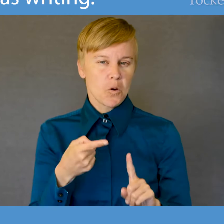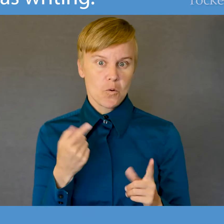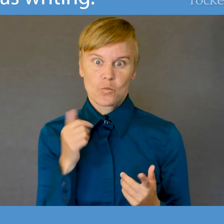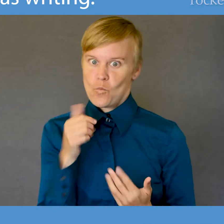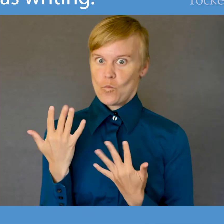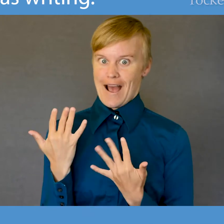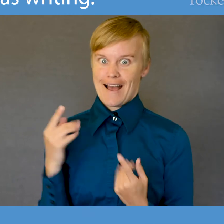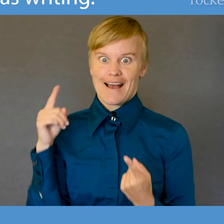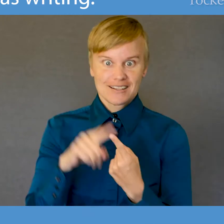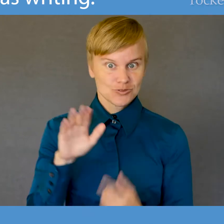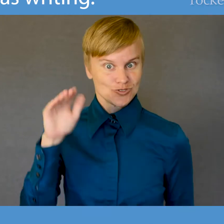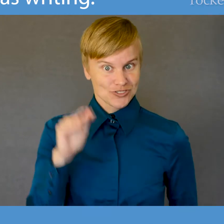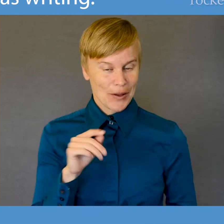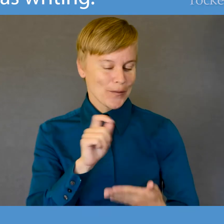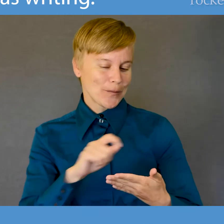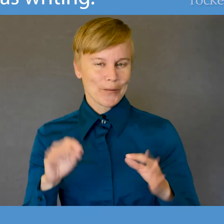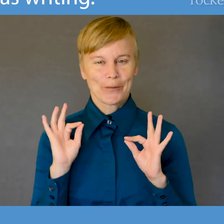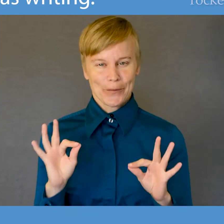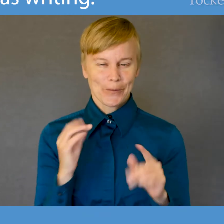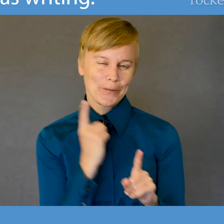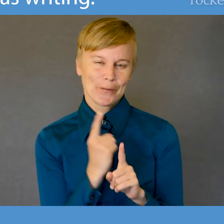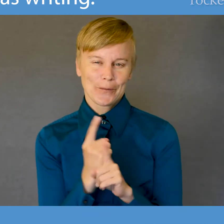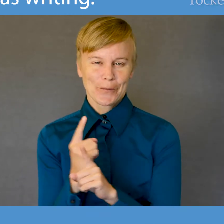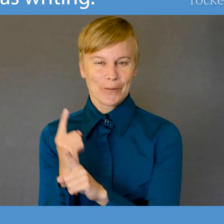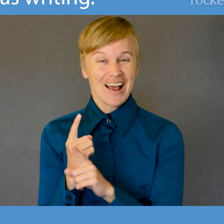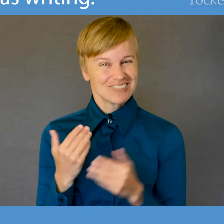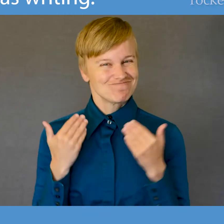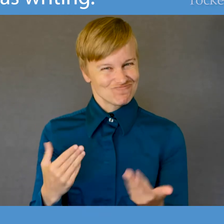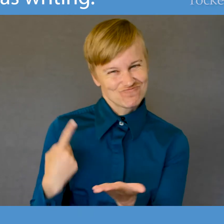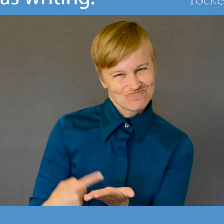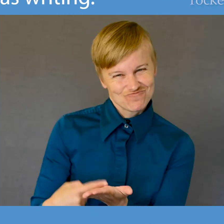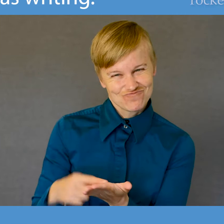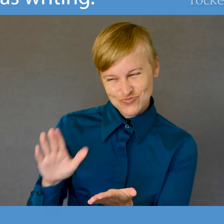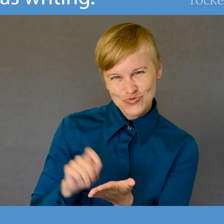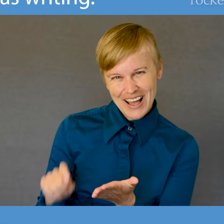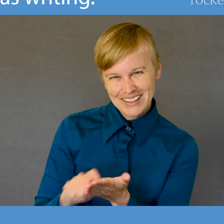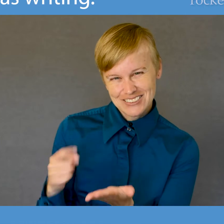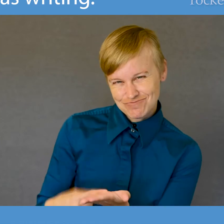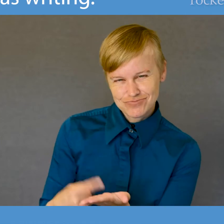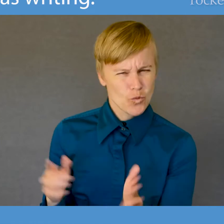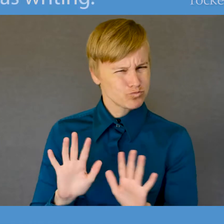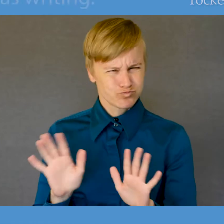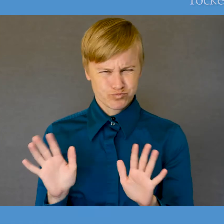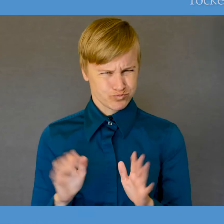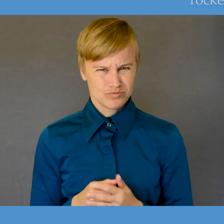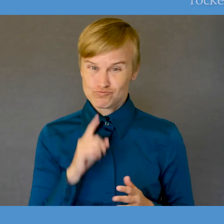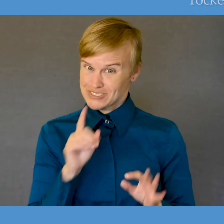In other words, don't wait until your child writes conventionally or accurately before you talk about or use their writing.